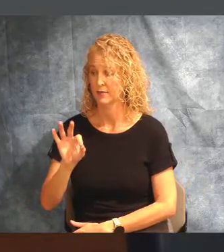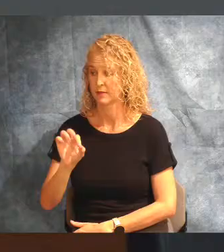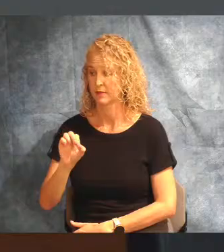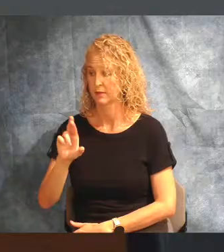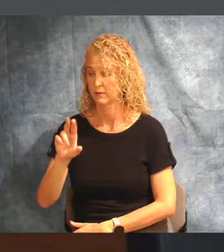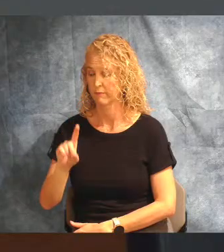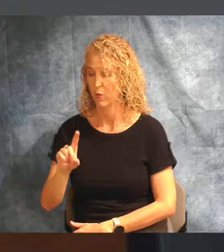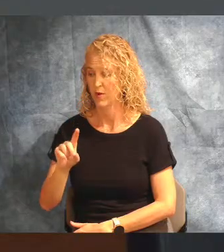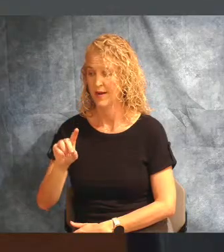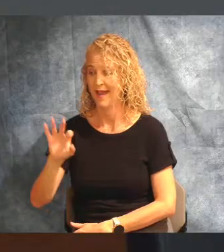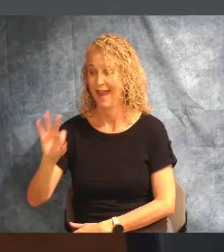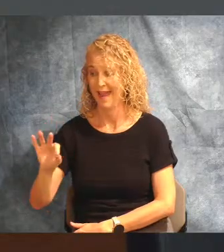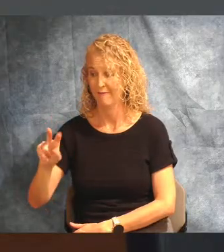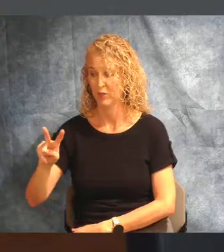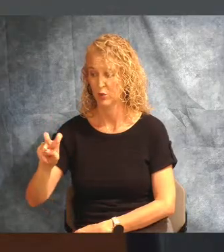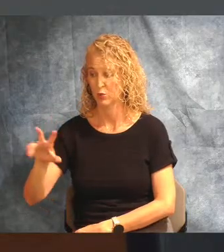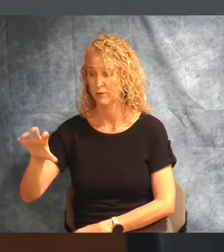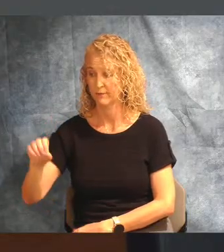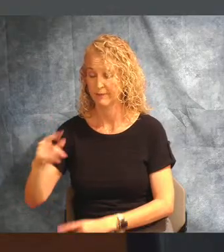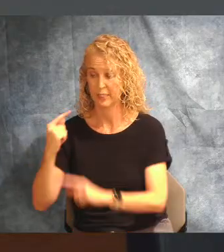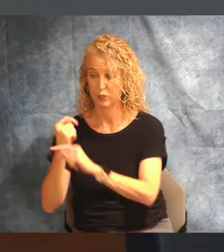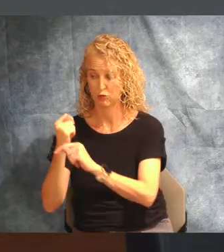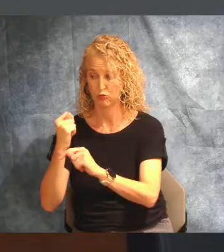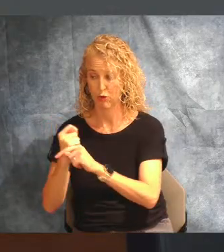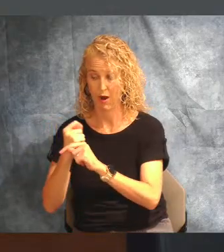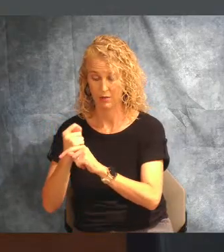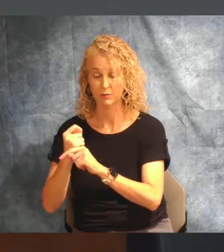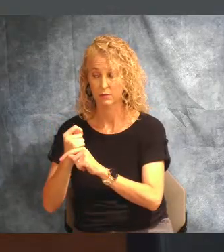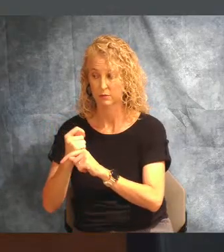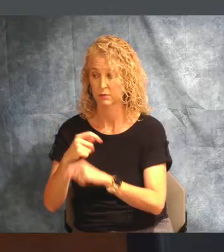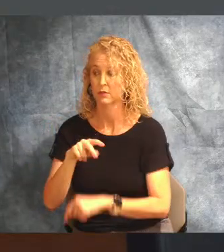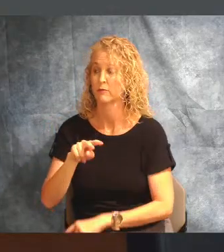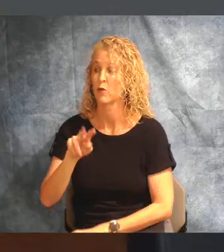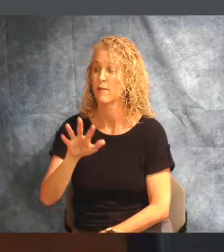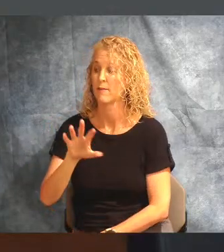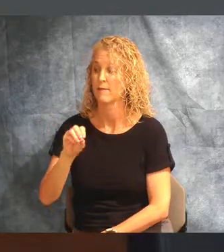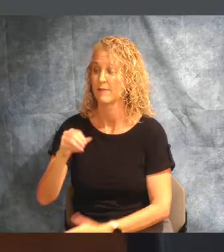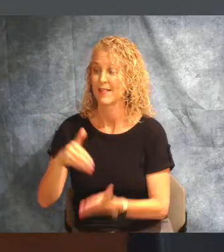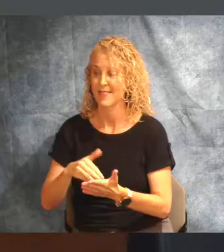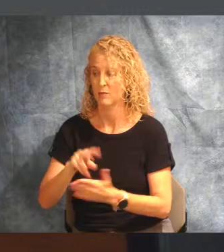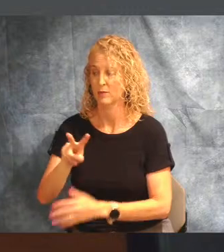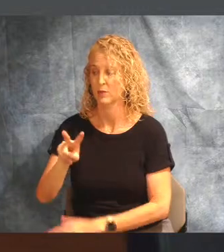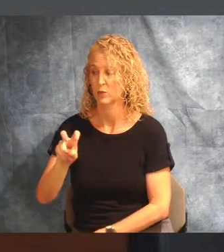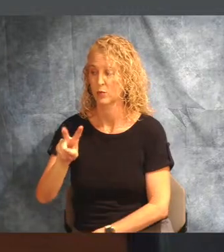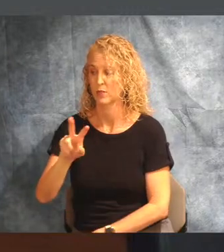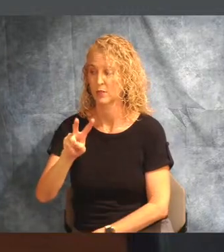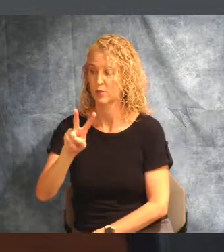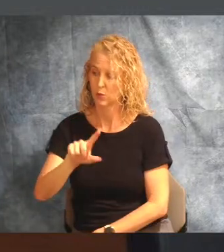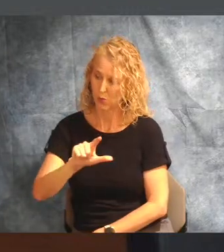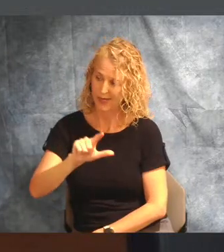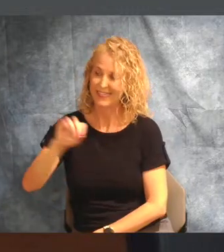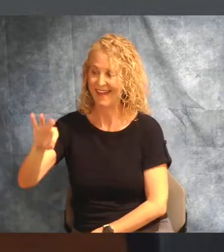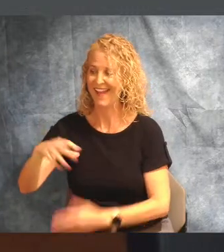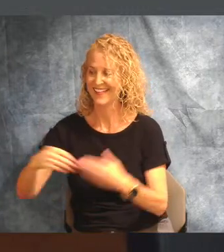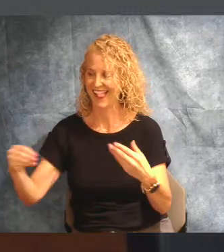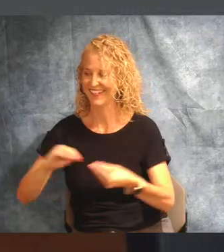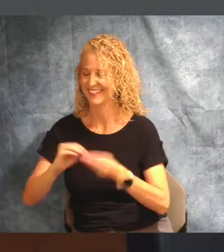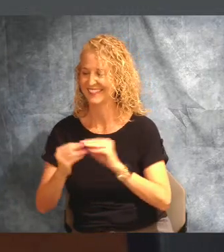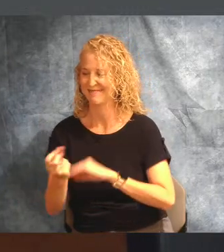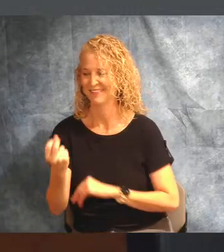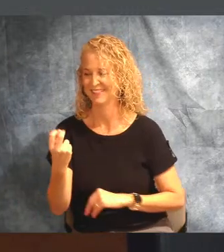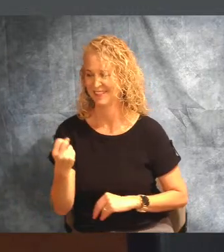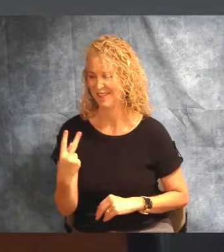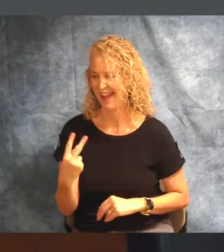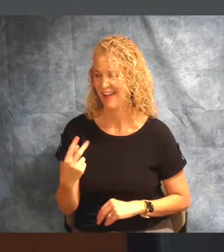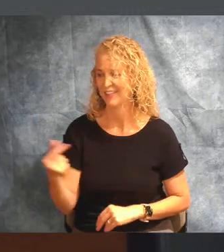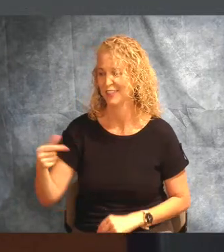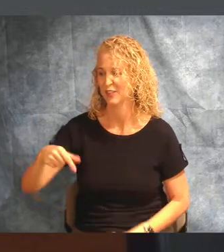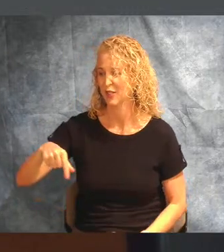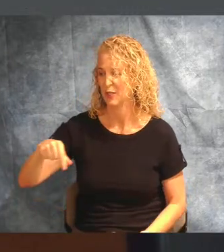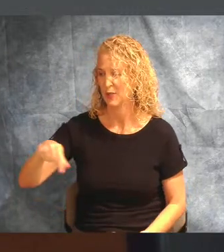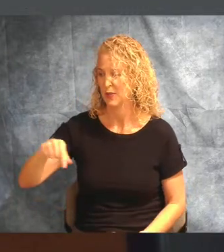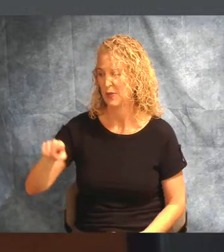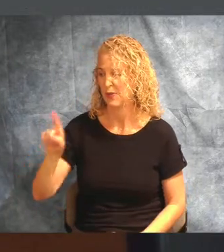F250 truck on behalf of county facilities for $50,229. Item number 12 is the execution of an